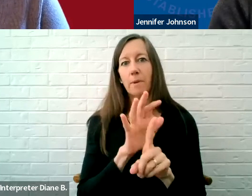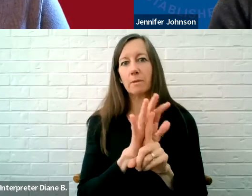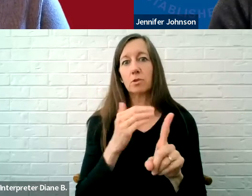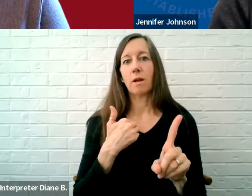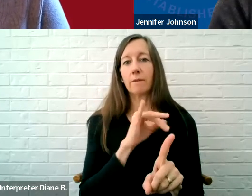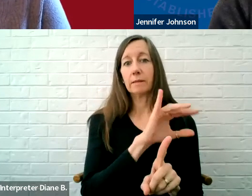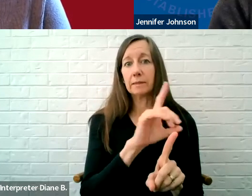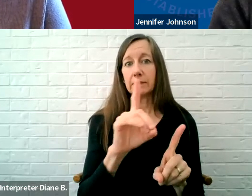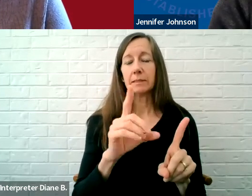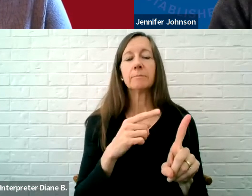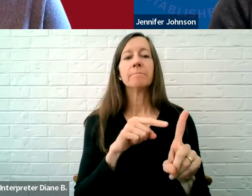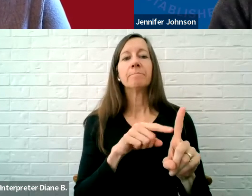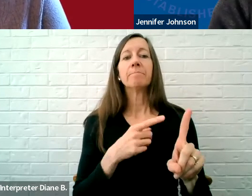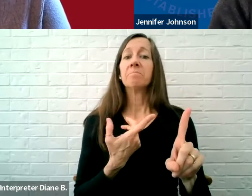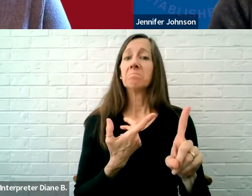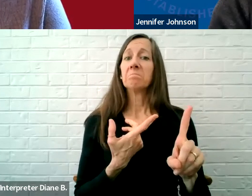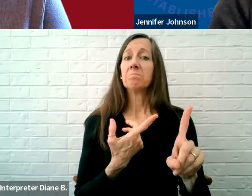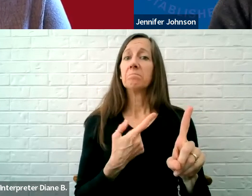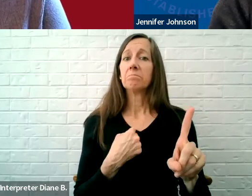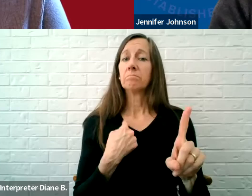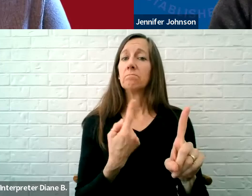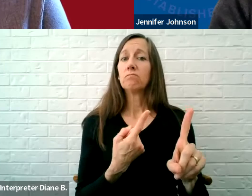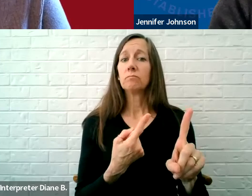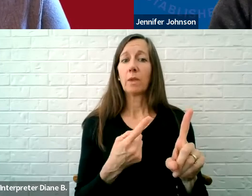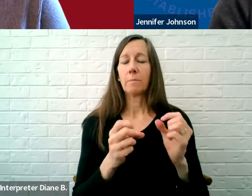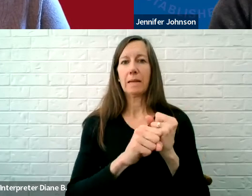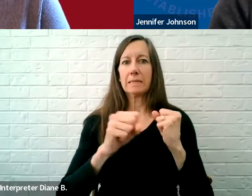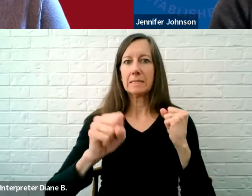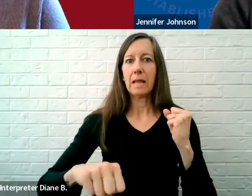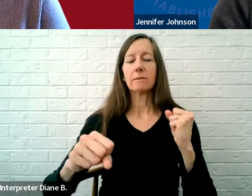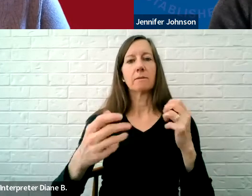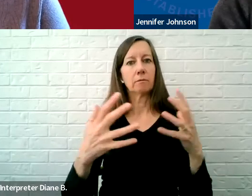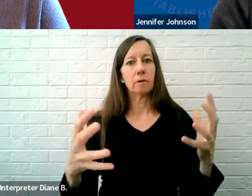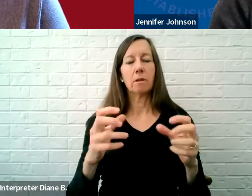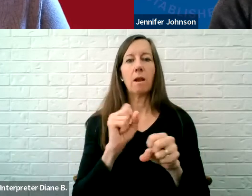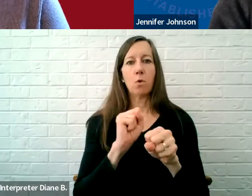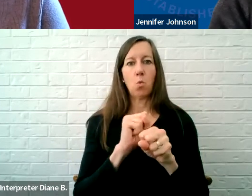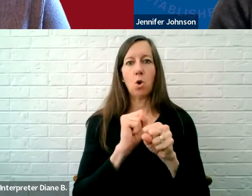and there have been extensive work has been done to improve the the